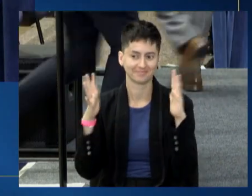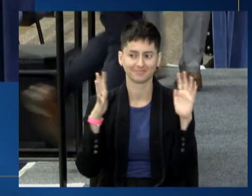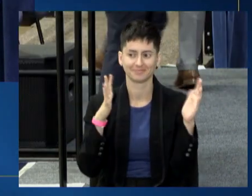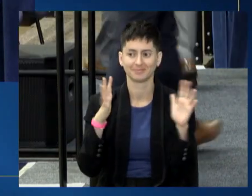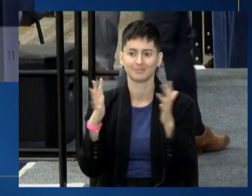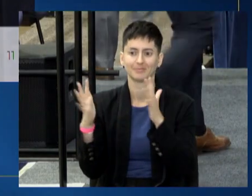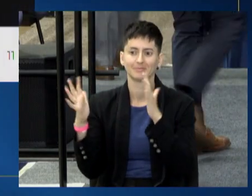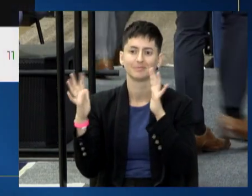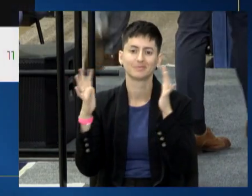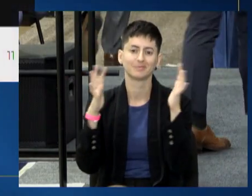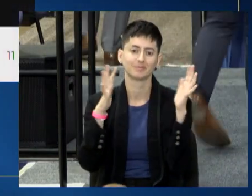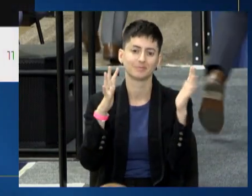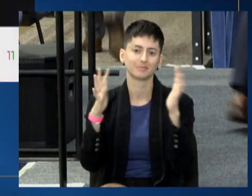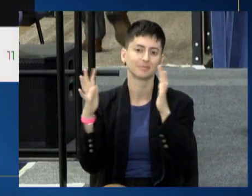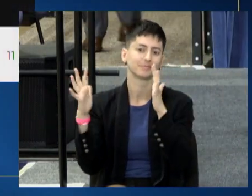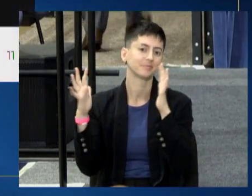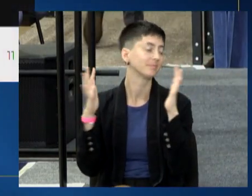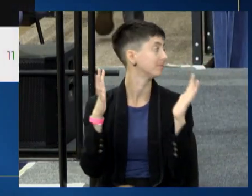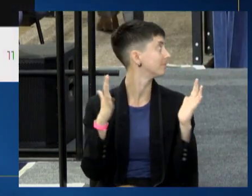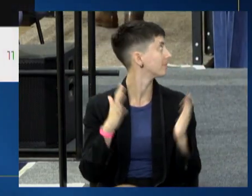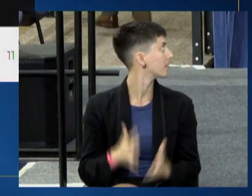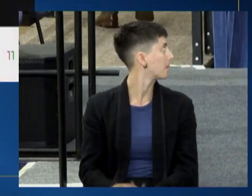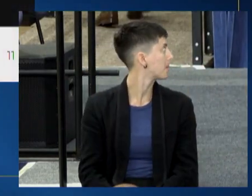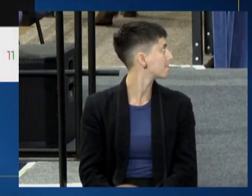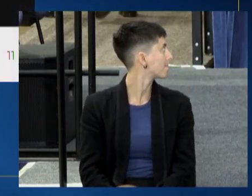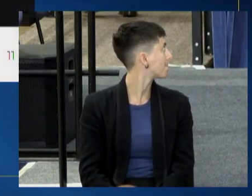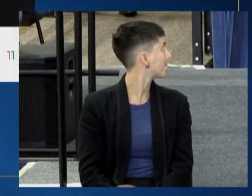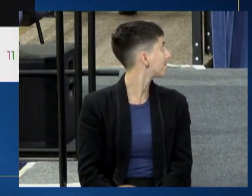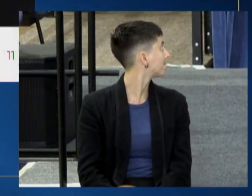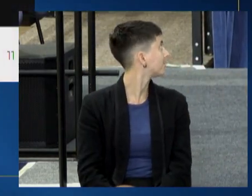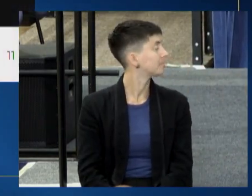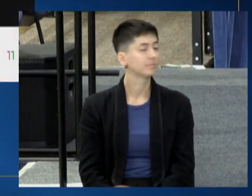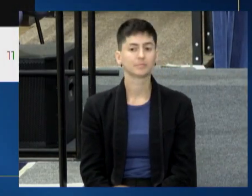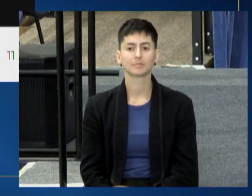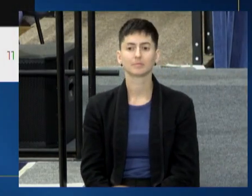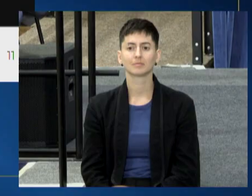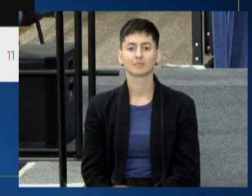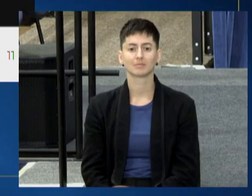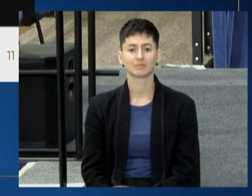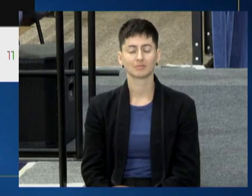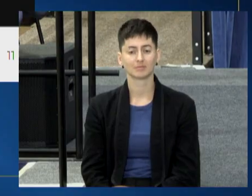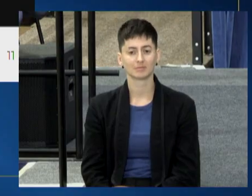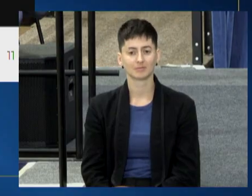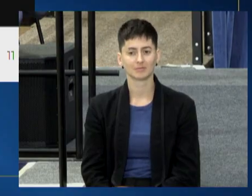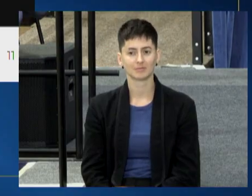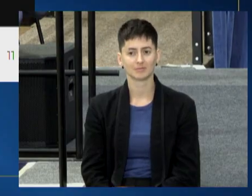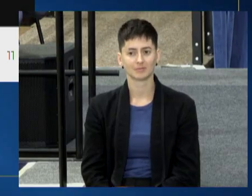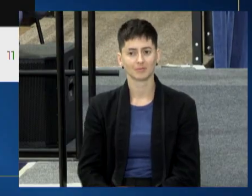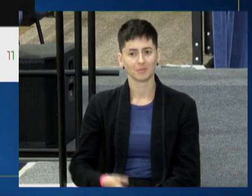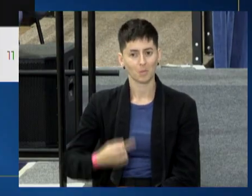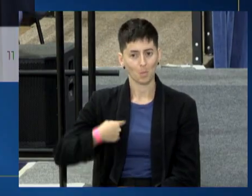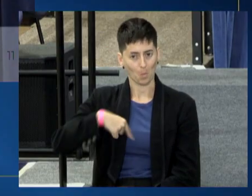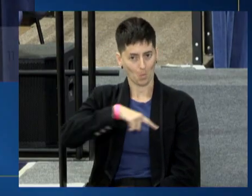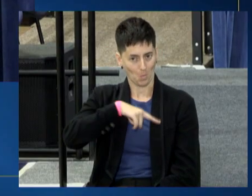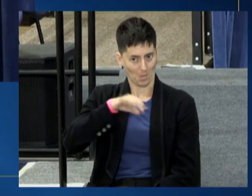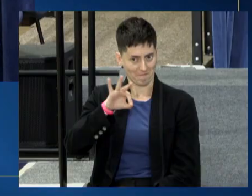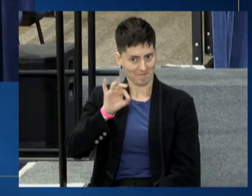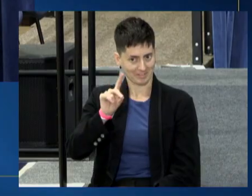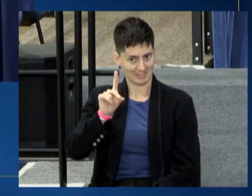Paul Kluetz: Well, we're definitely not the youngest agency, I'm definitely not the youngest speaker.